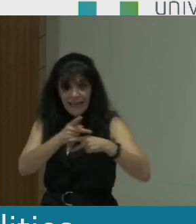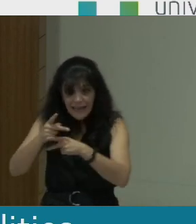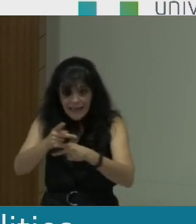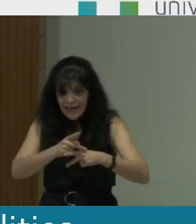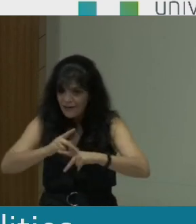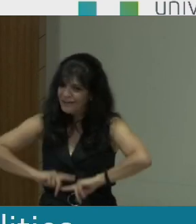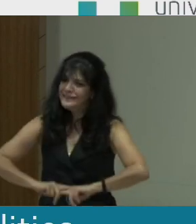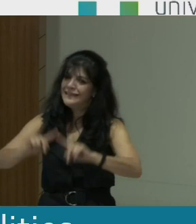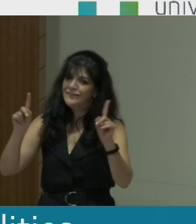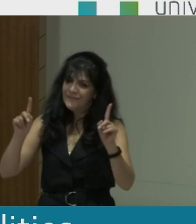different context.